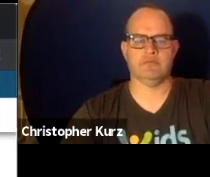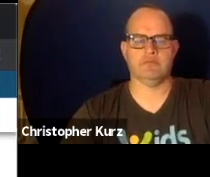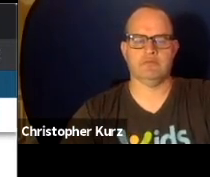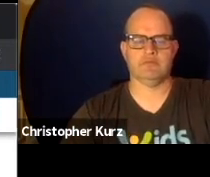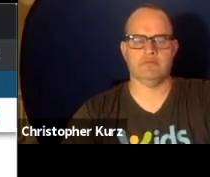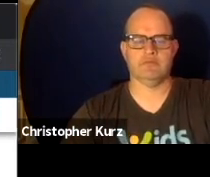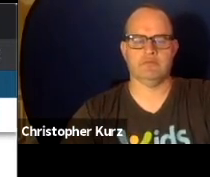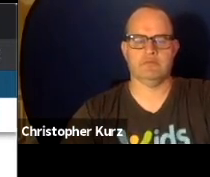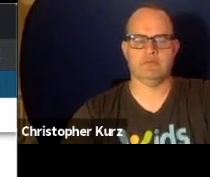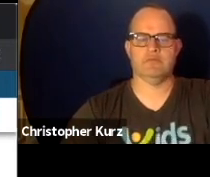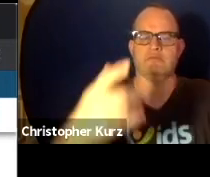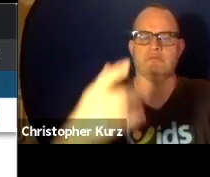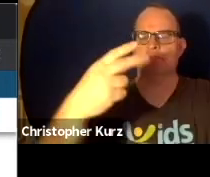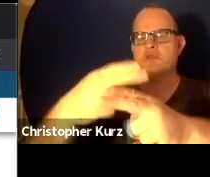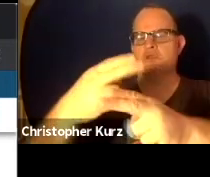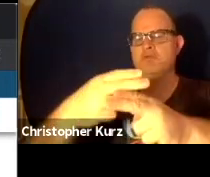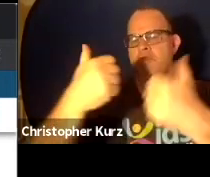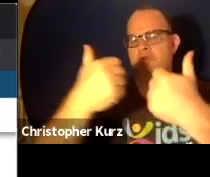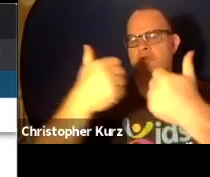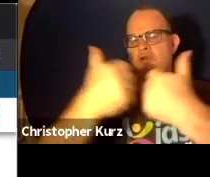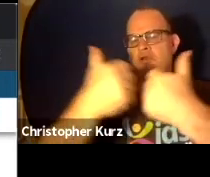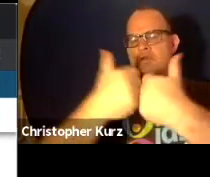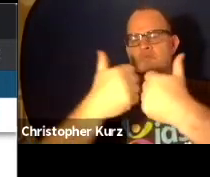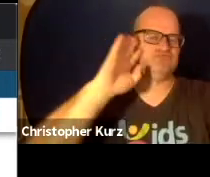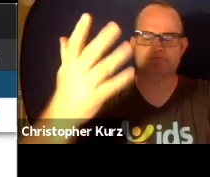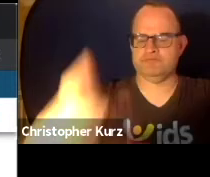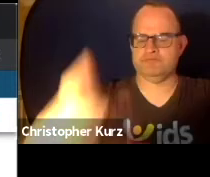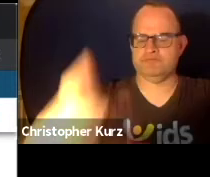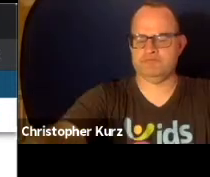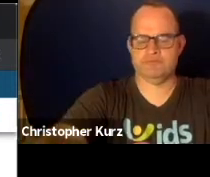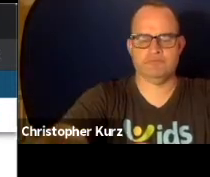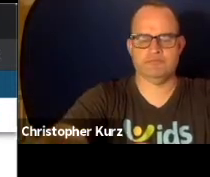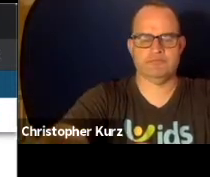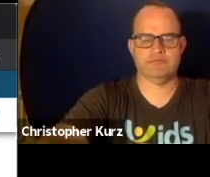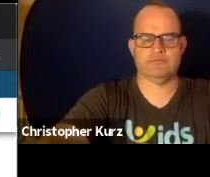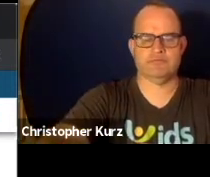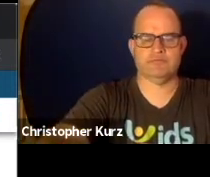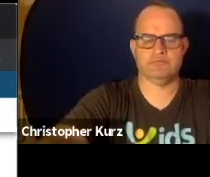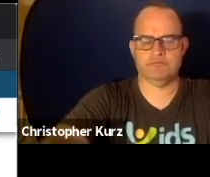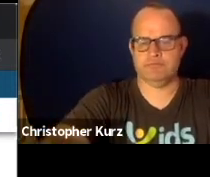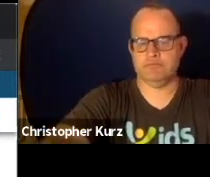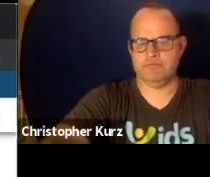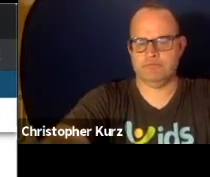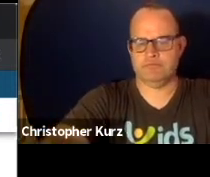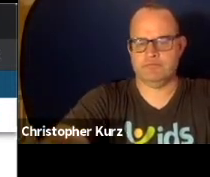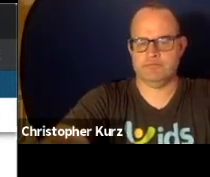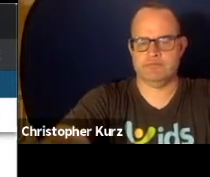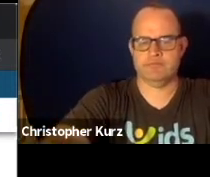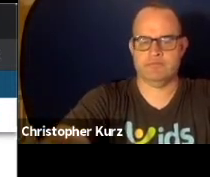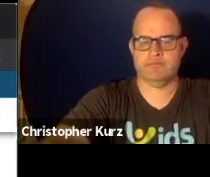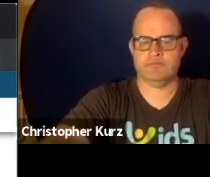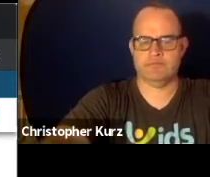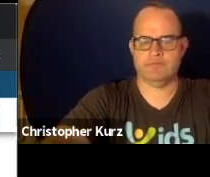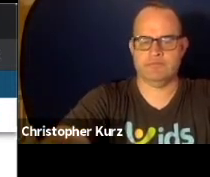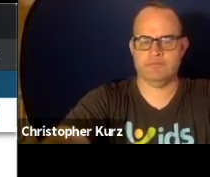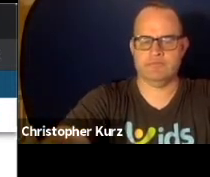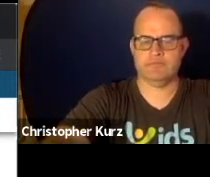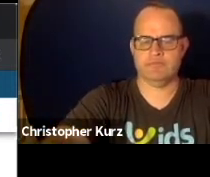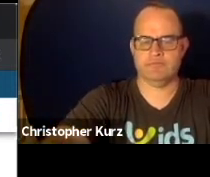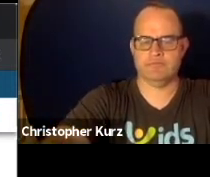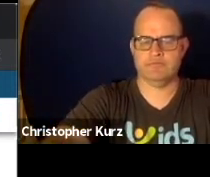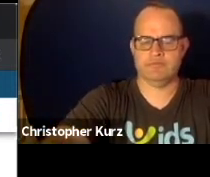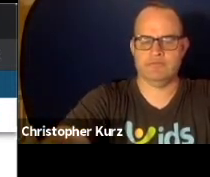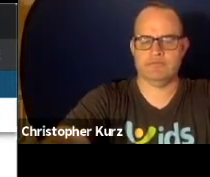you'll assign the game a name.